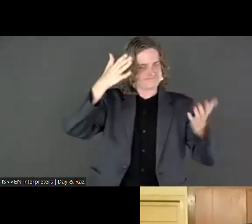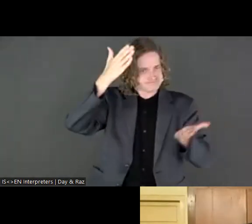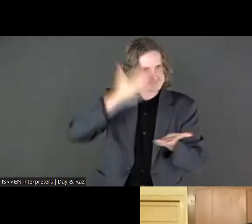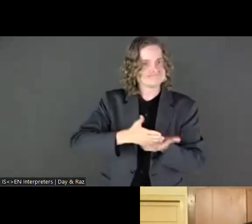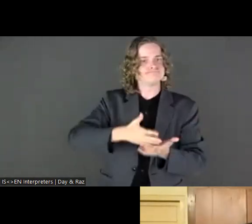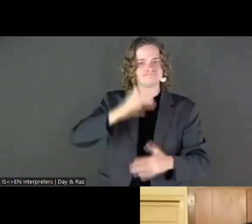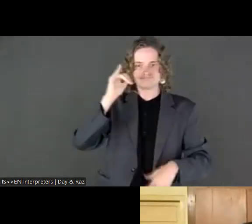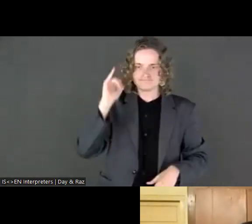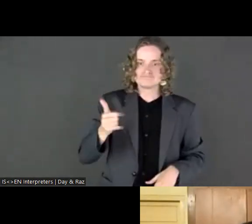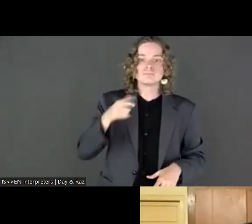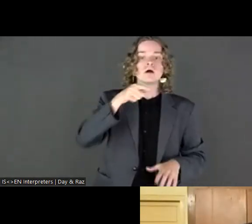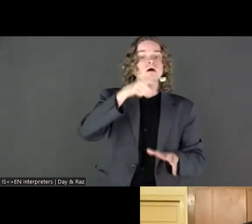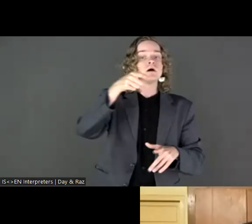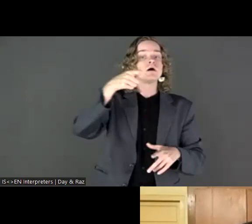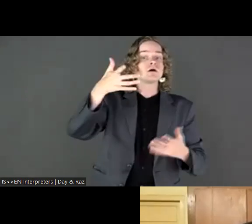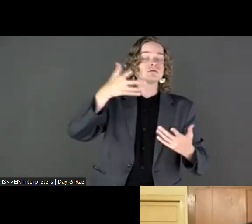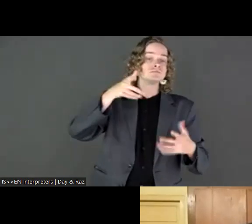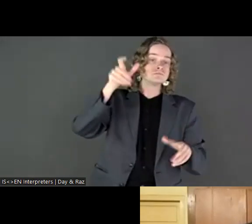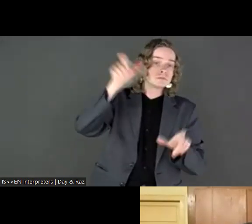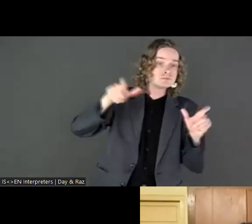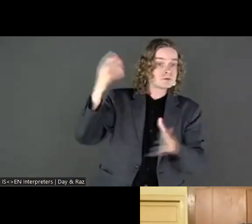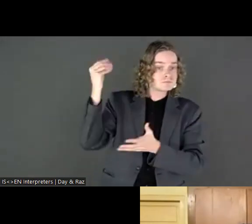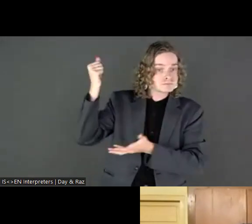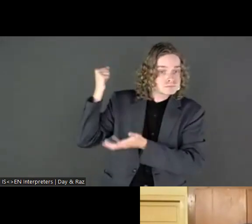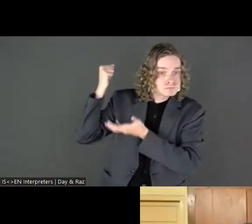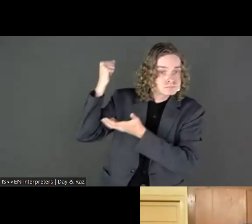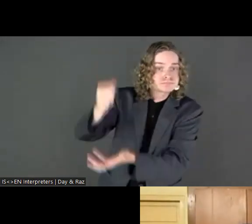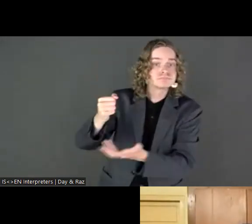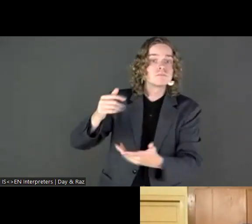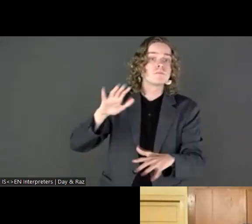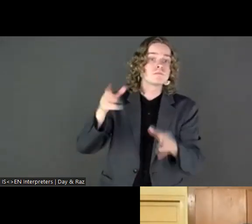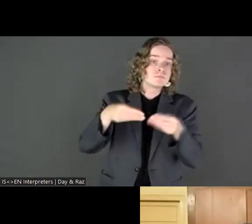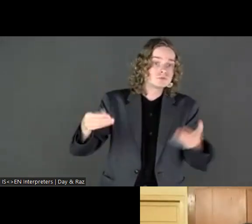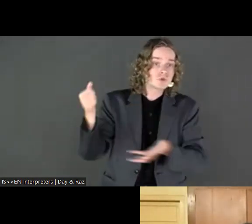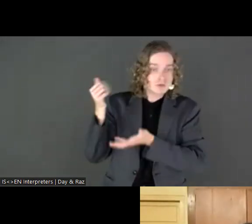make those right investments to be inclusive of what the outcomes are that we seek to achieve?